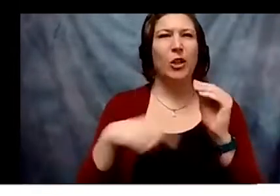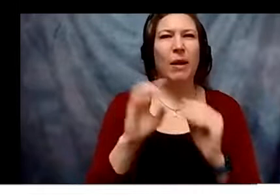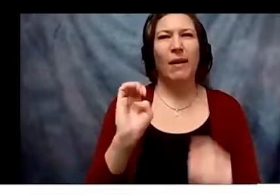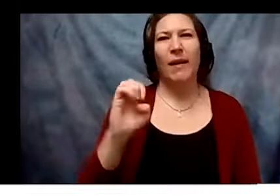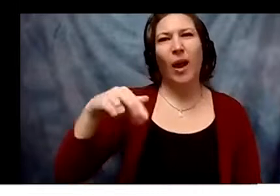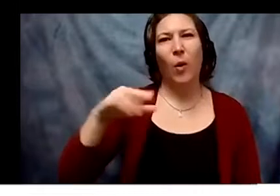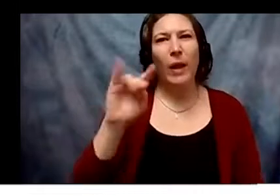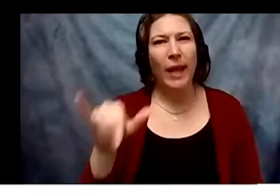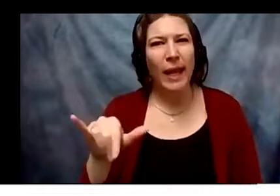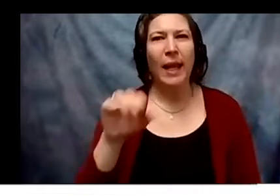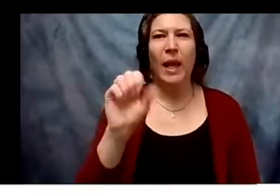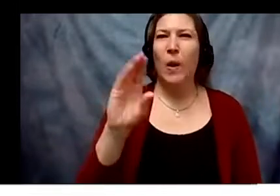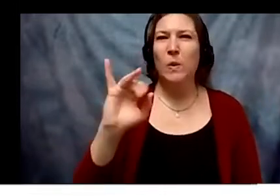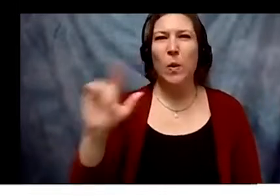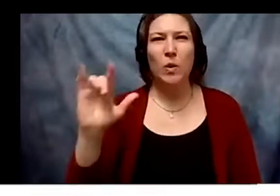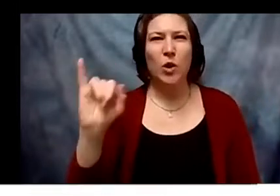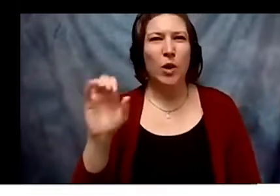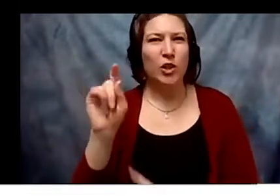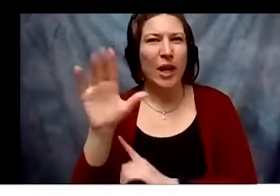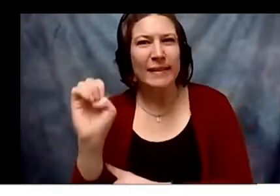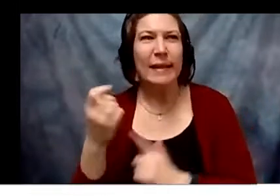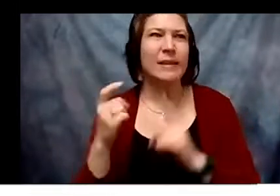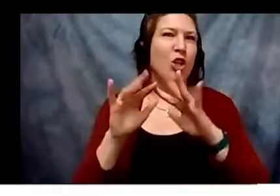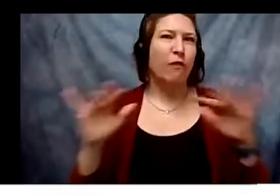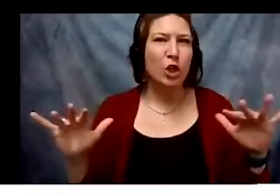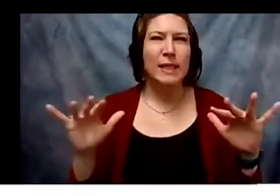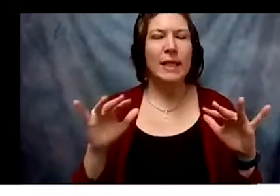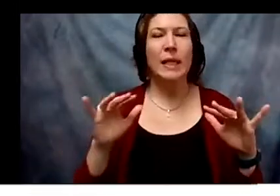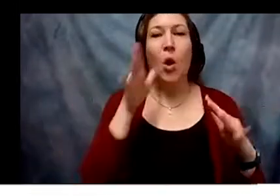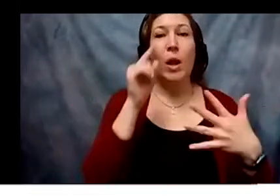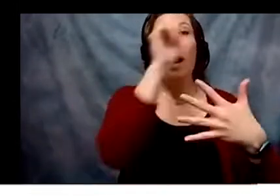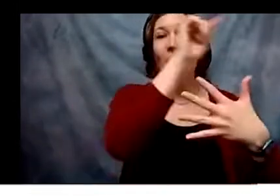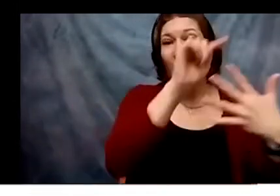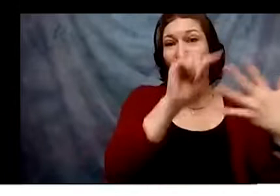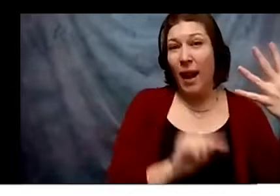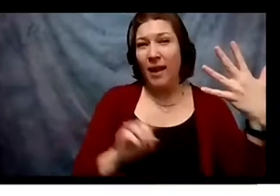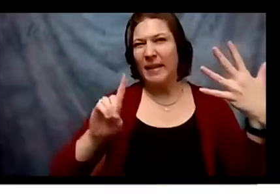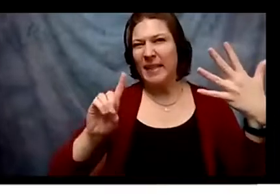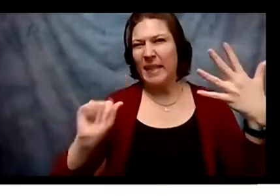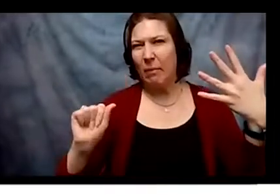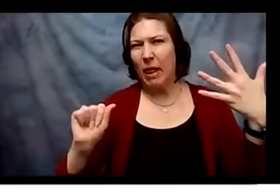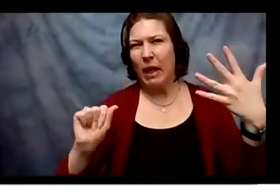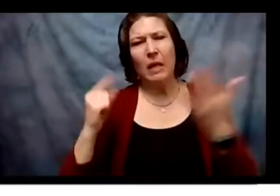justice work, or even about diversity. Why do you think that this omission happens so often?